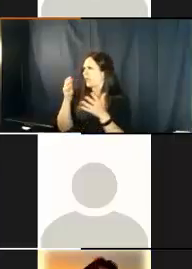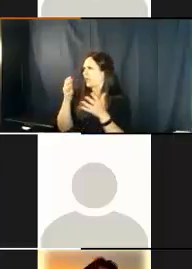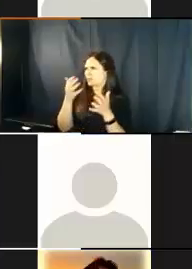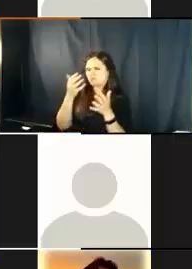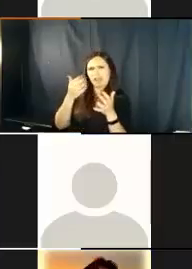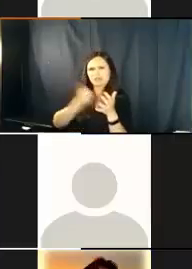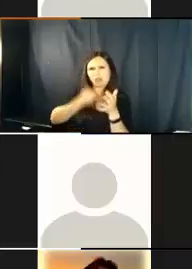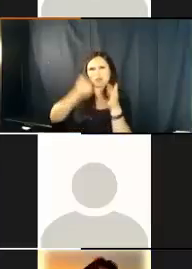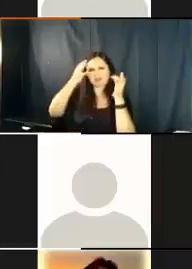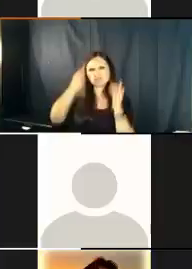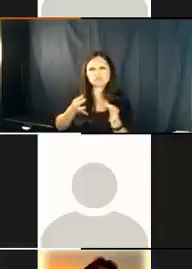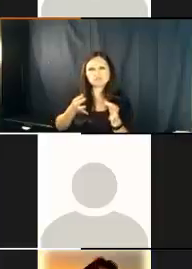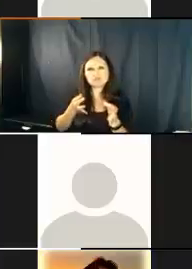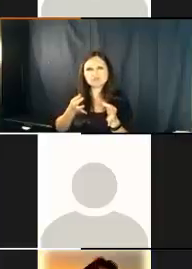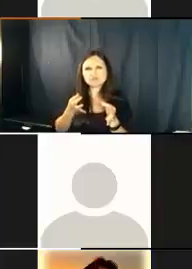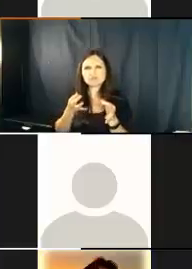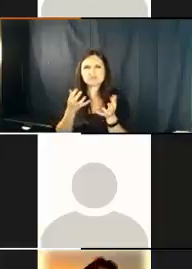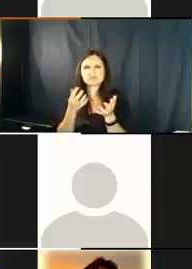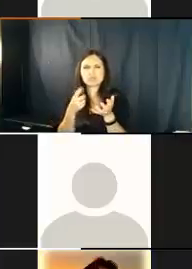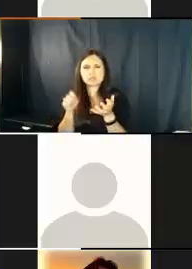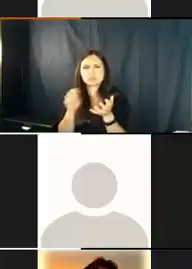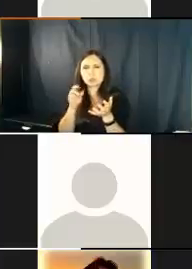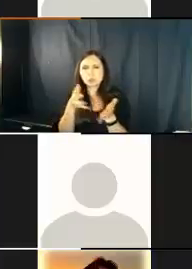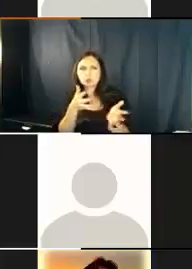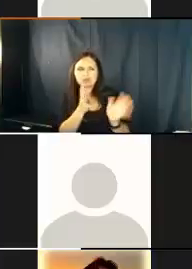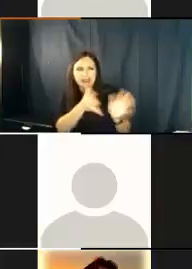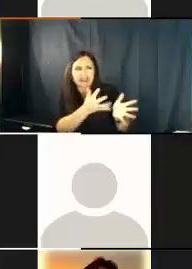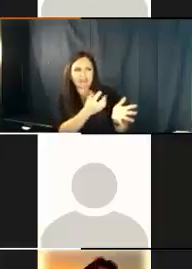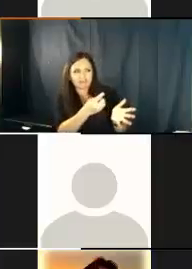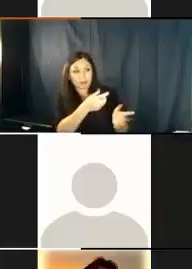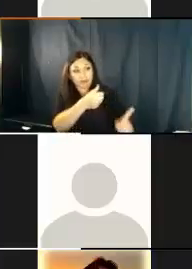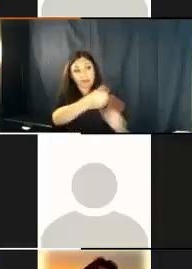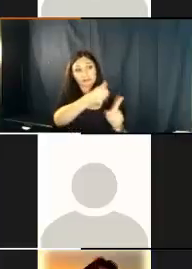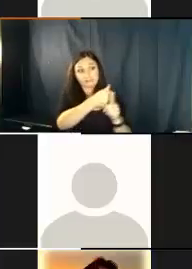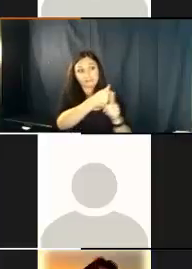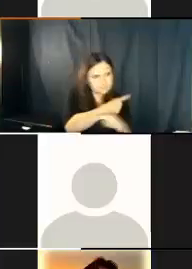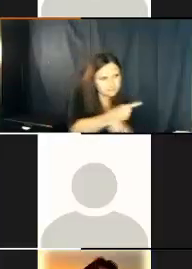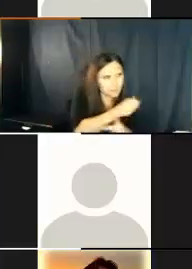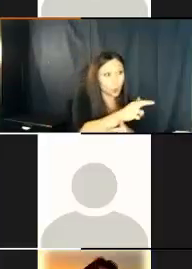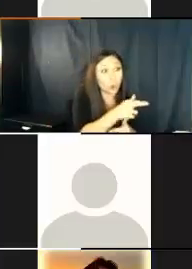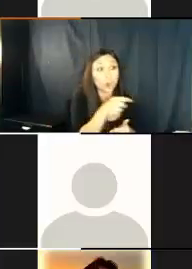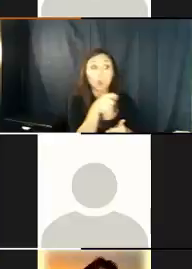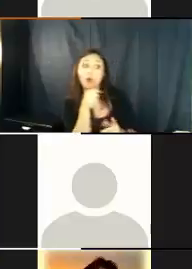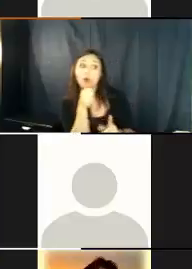want to be left alone to figure out how to do it, or they want the choice to ask you if they need some help.